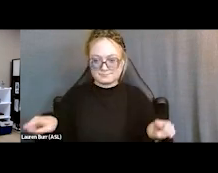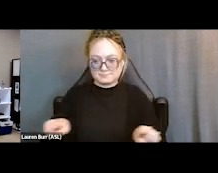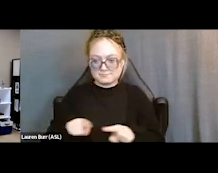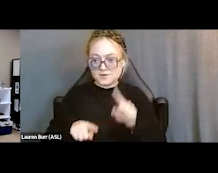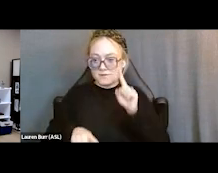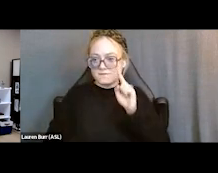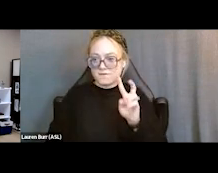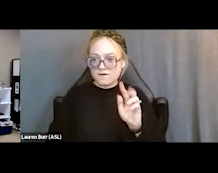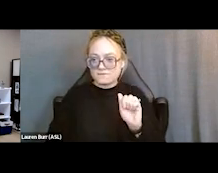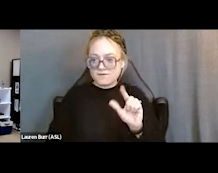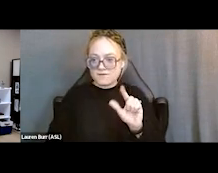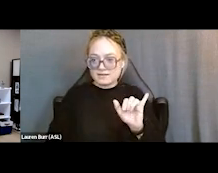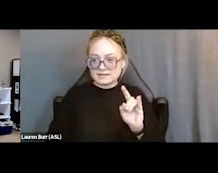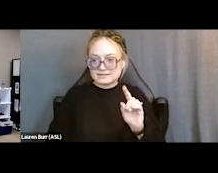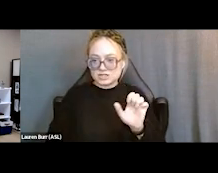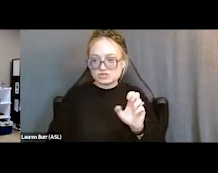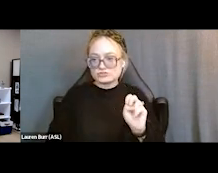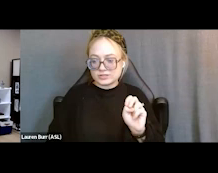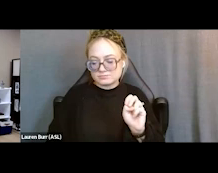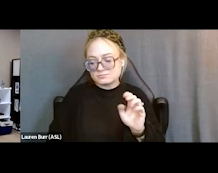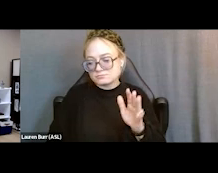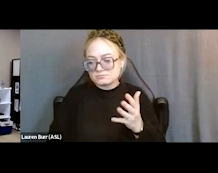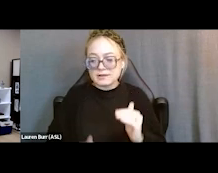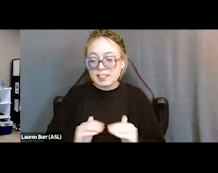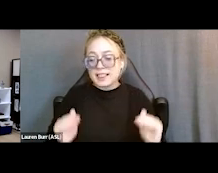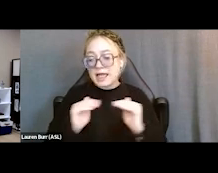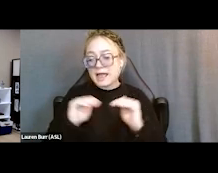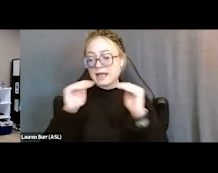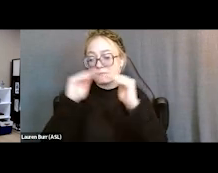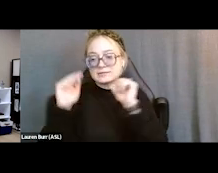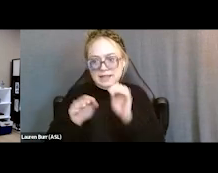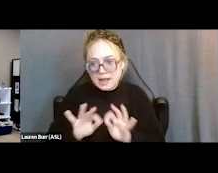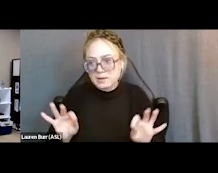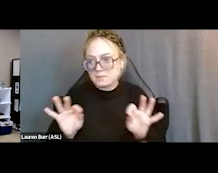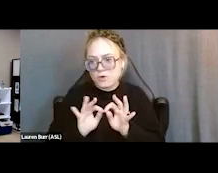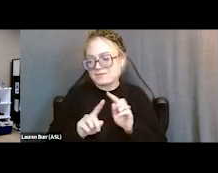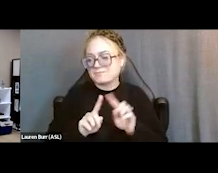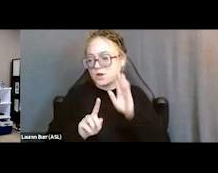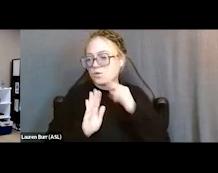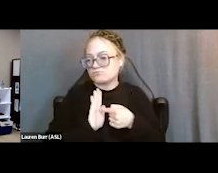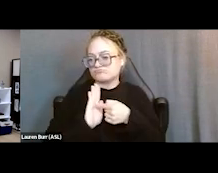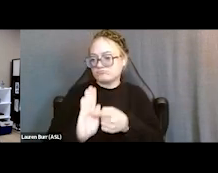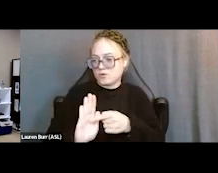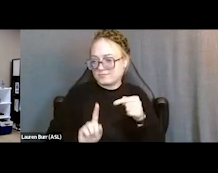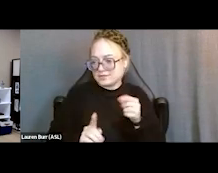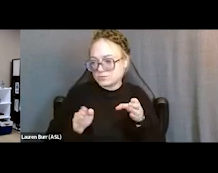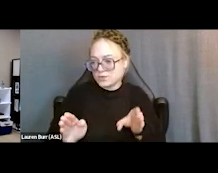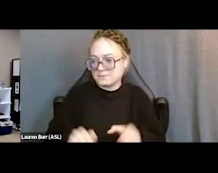It's not really important to know the different levels, but I'm just gonna present it this way. So I'm gonna start with the bottom,